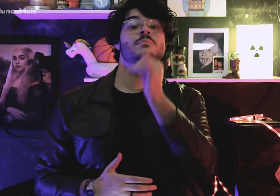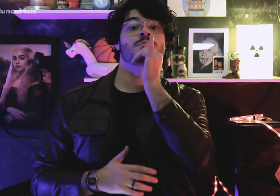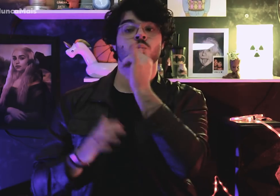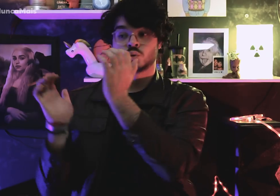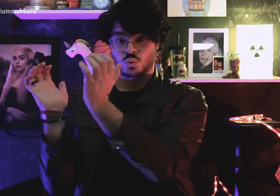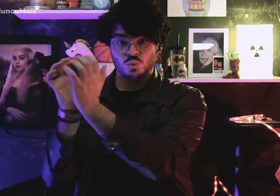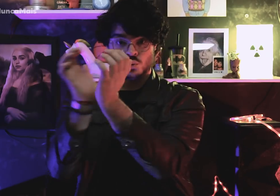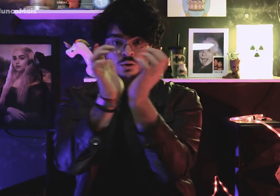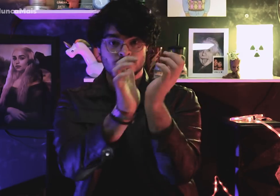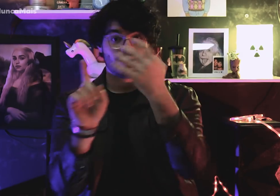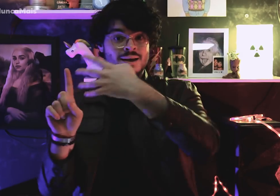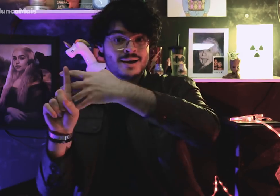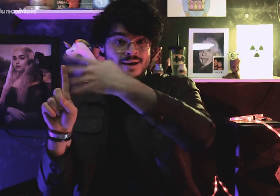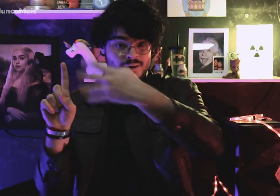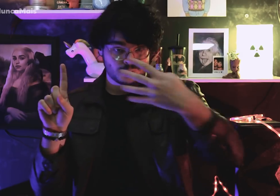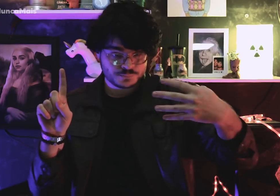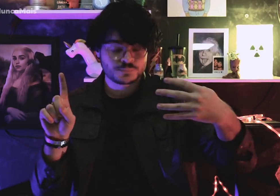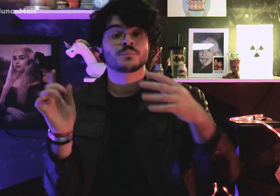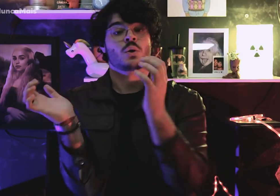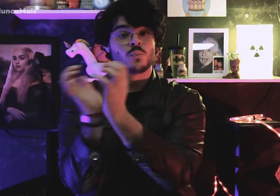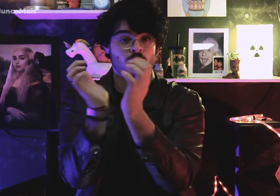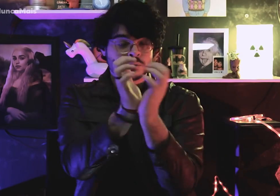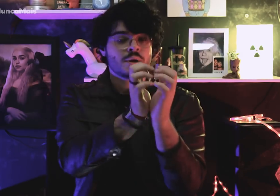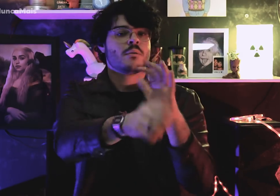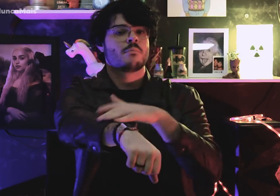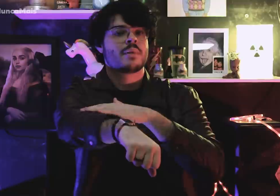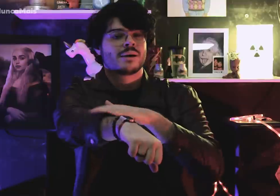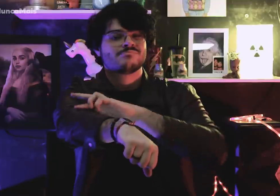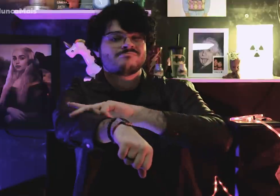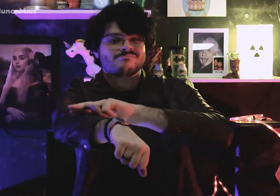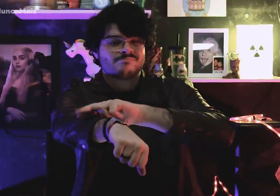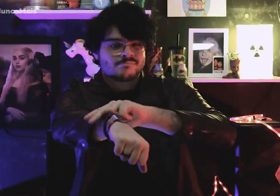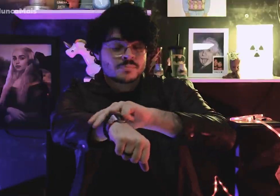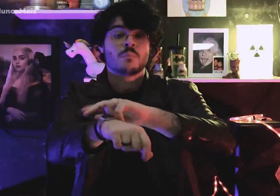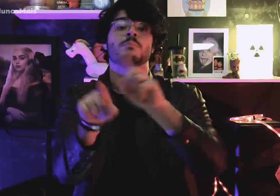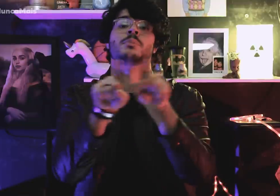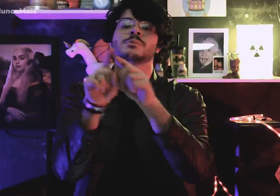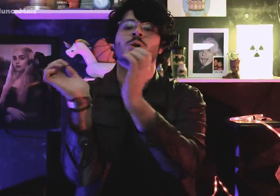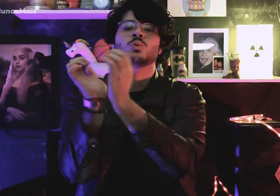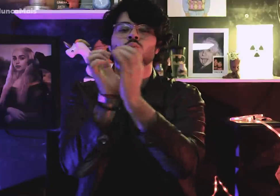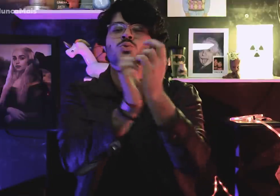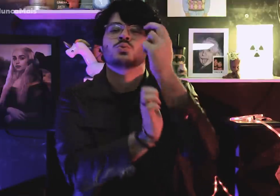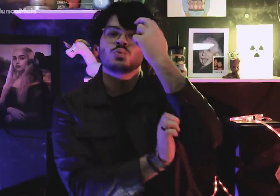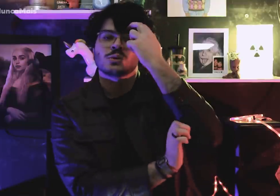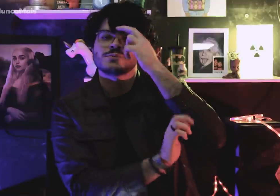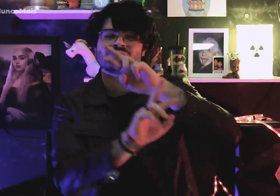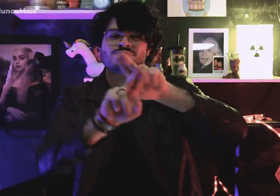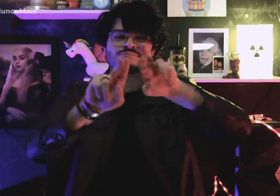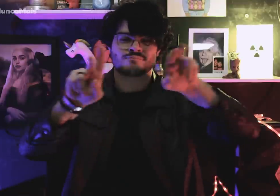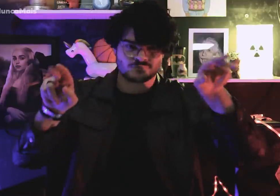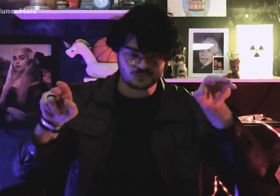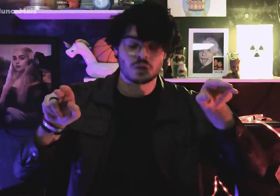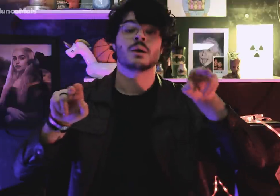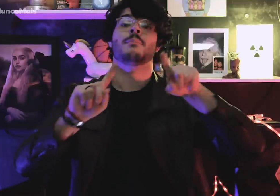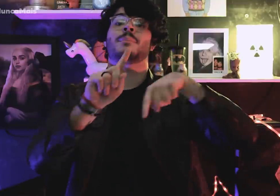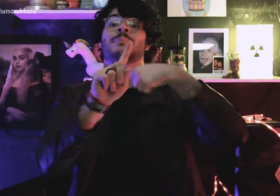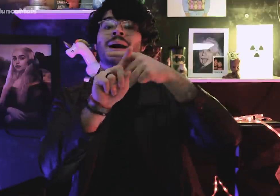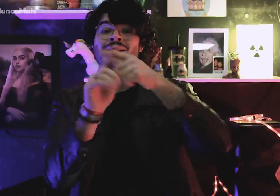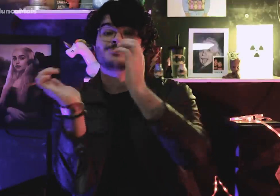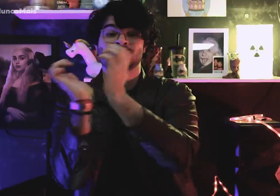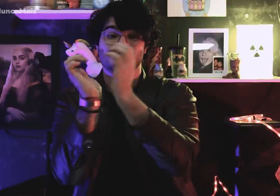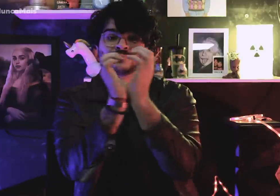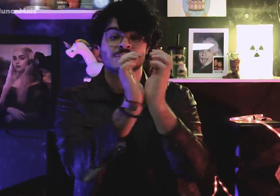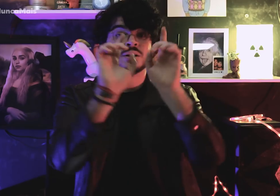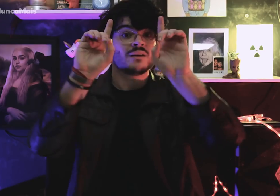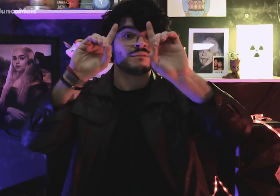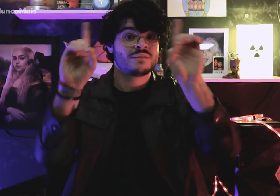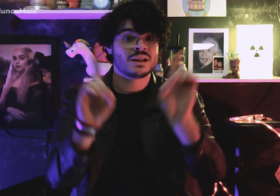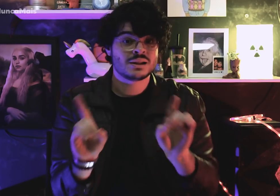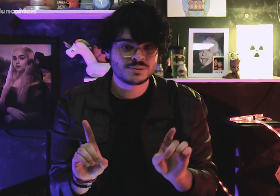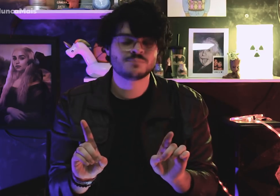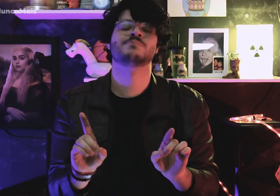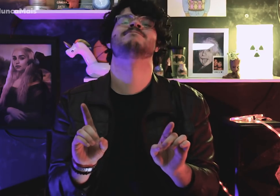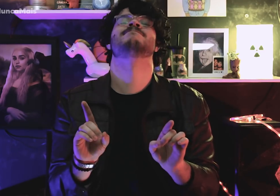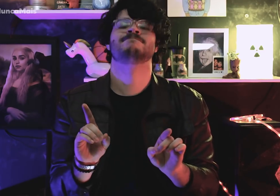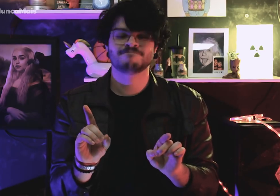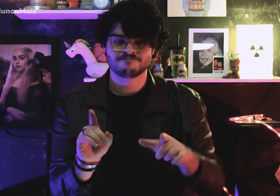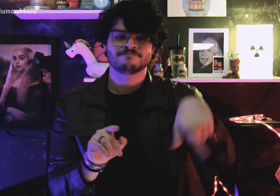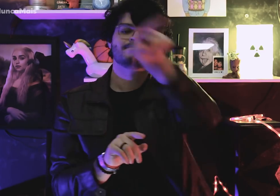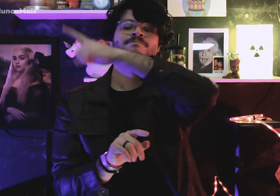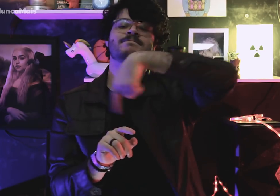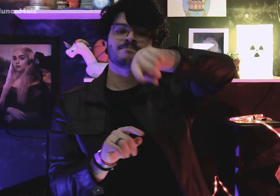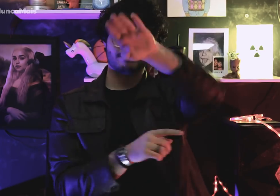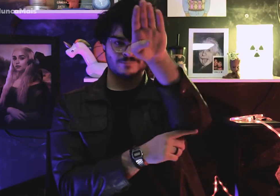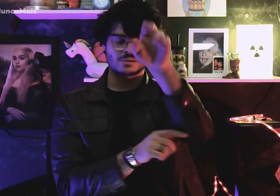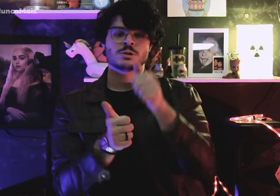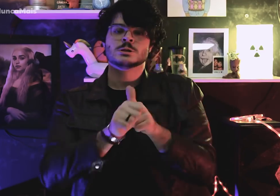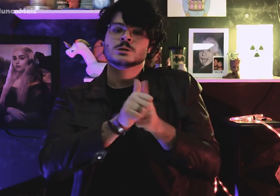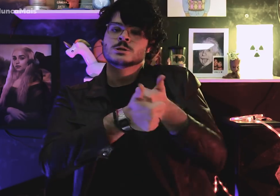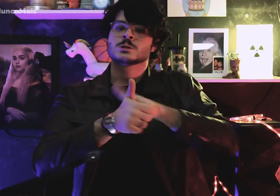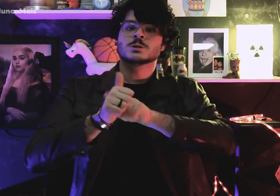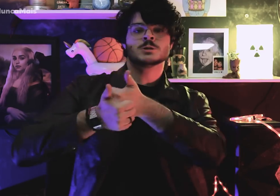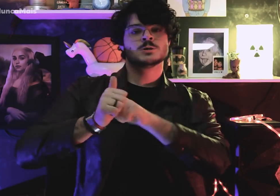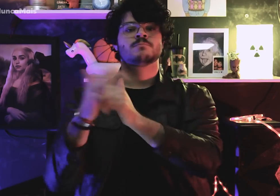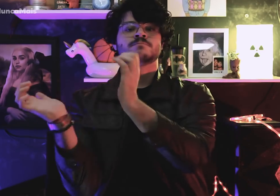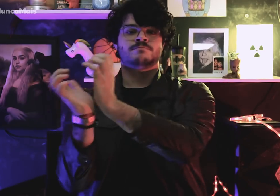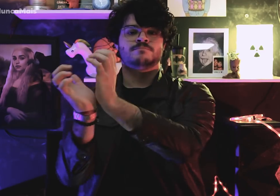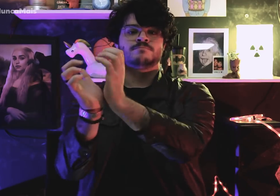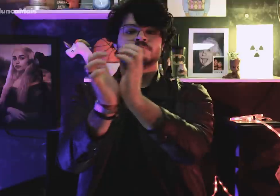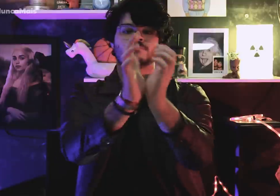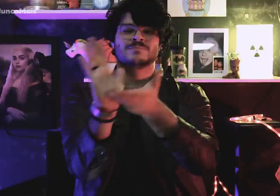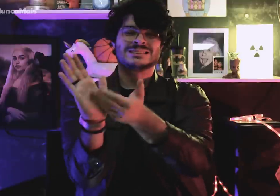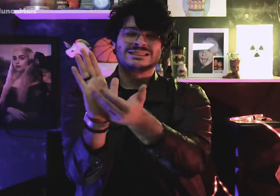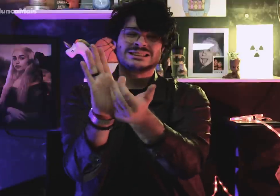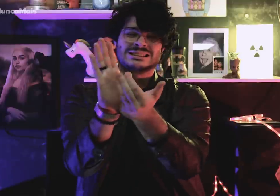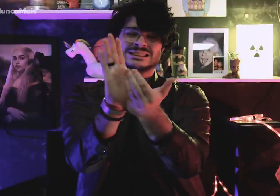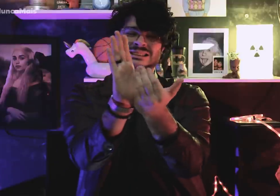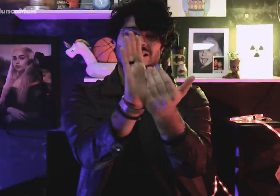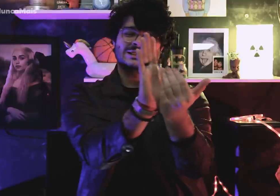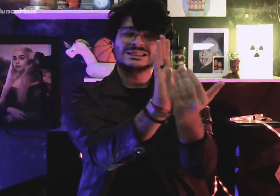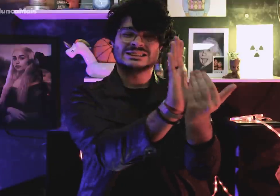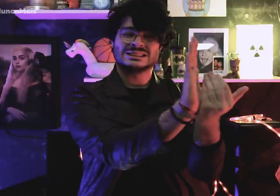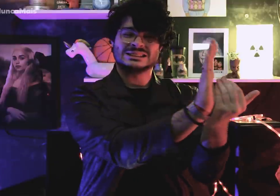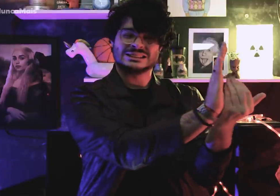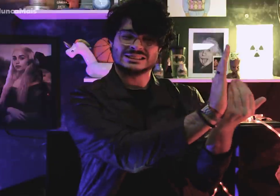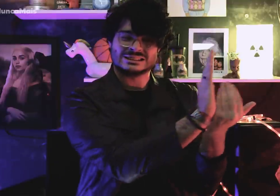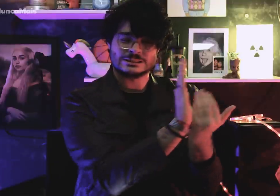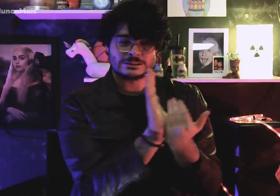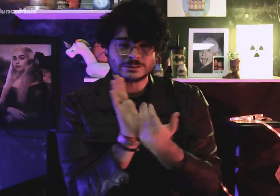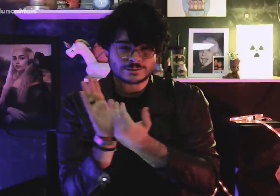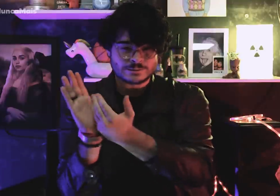LGBTs, races, ethnicities, people with disabilities and others.